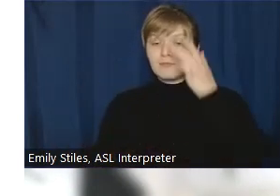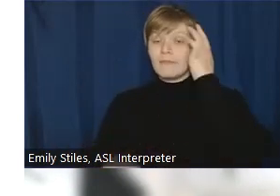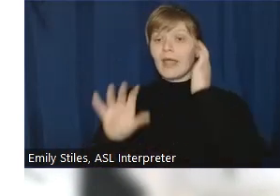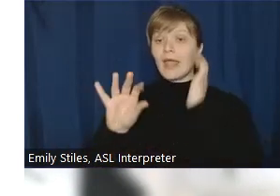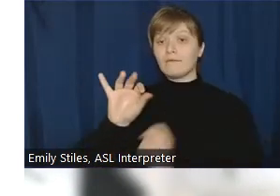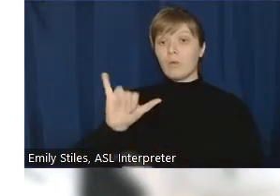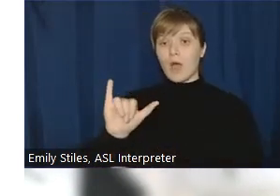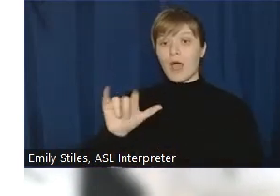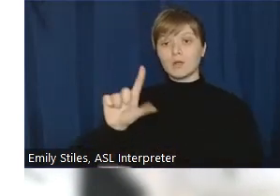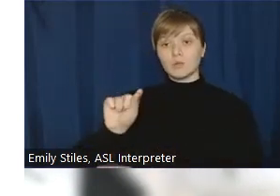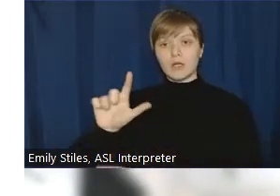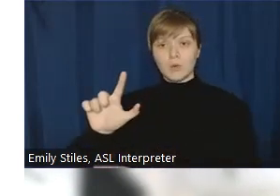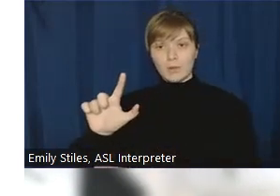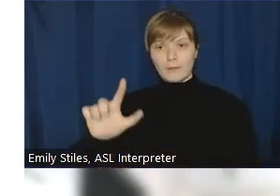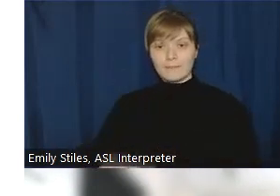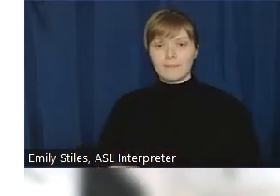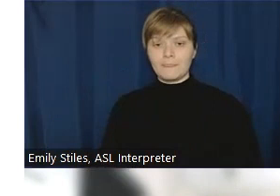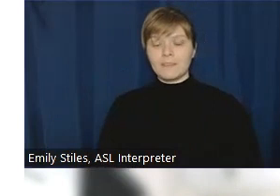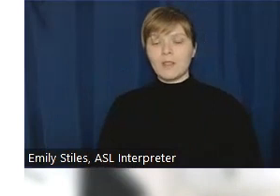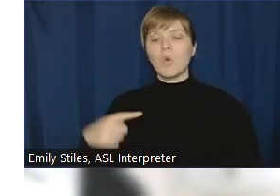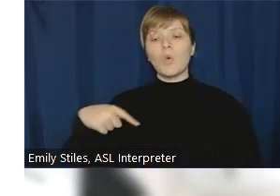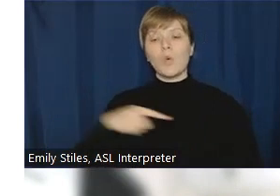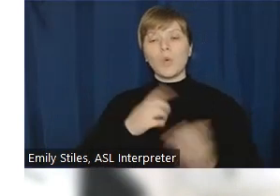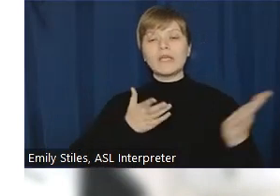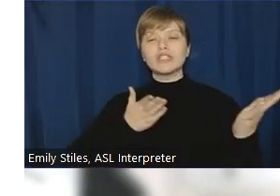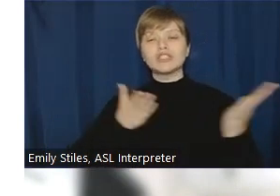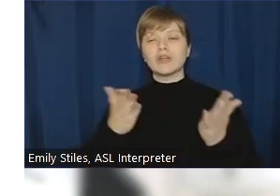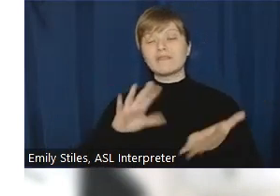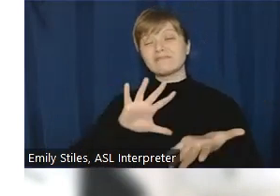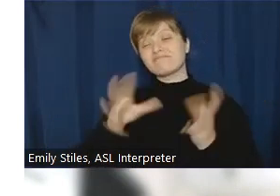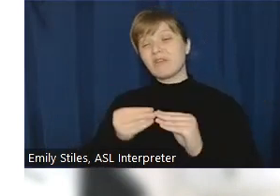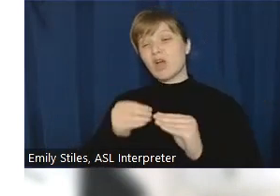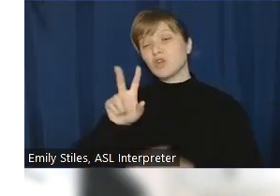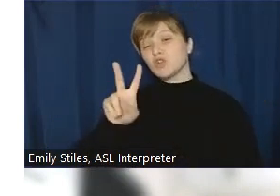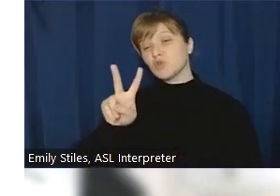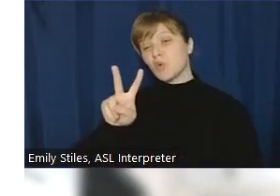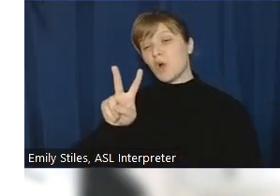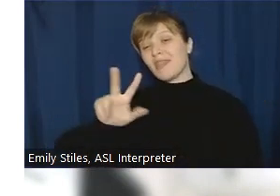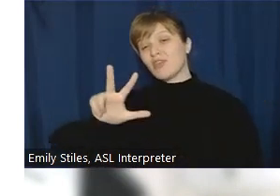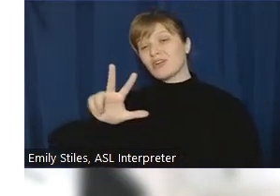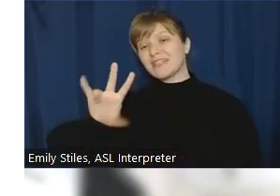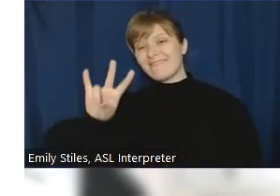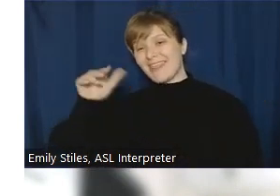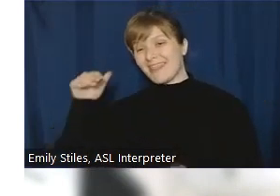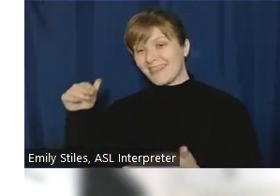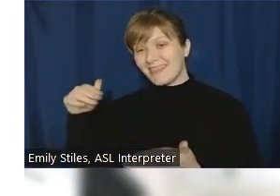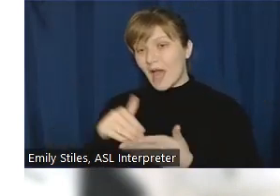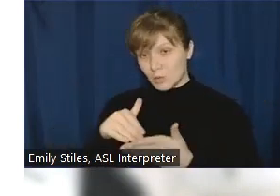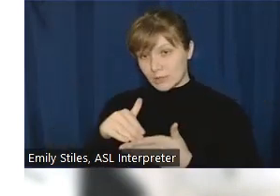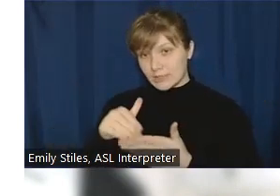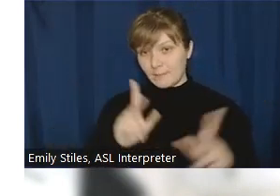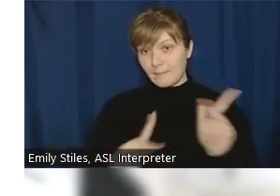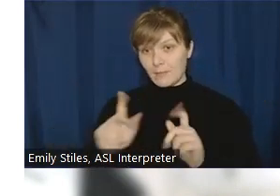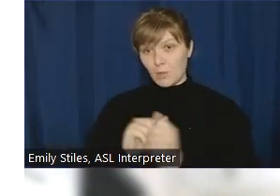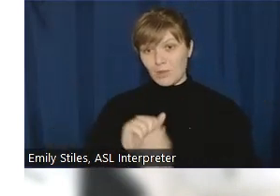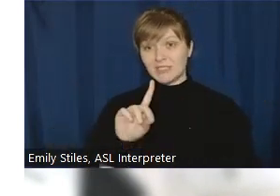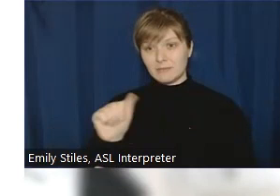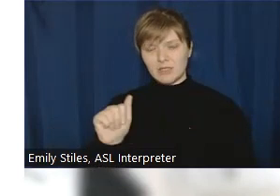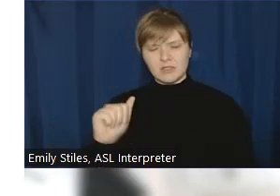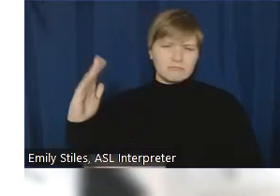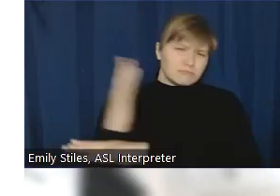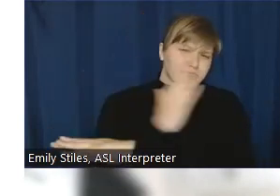CILs served about 237,000 people with disabilities of all ages. They provided